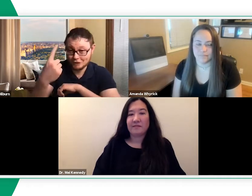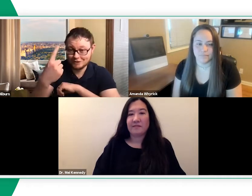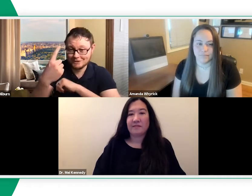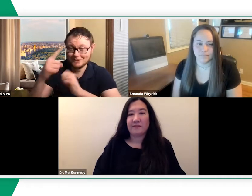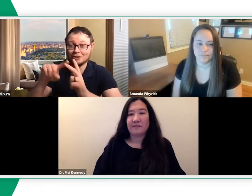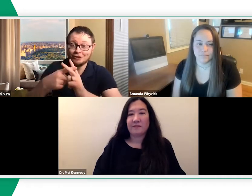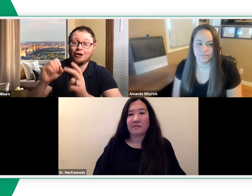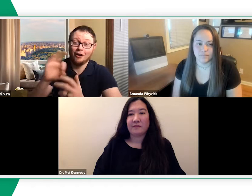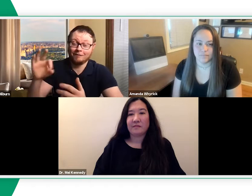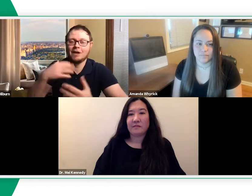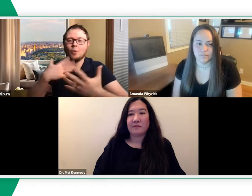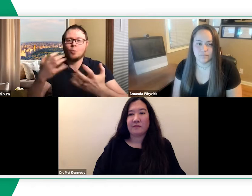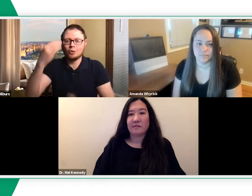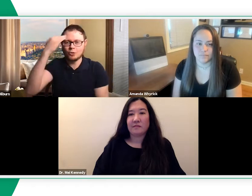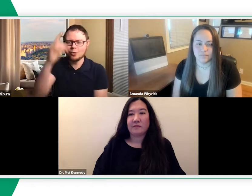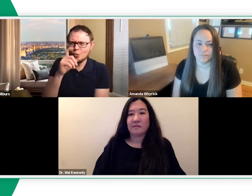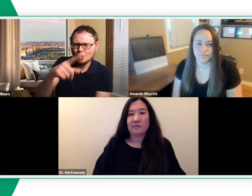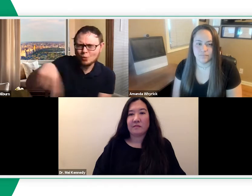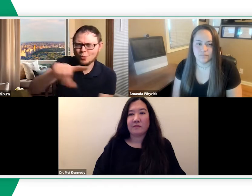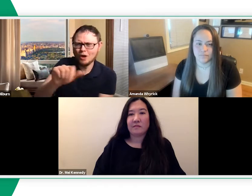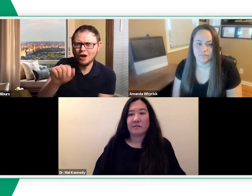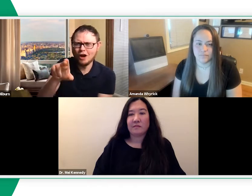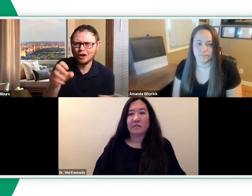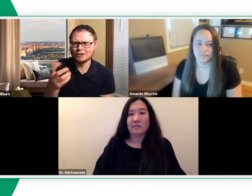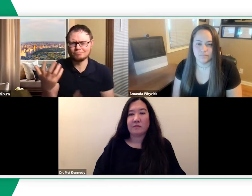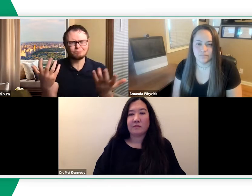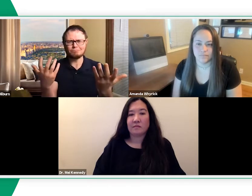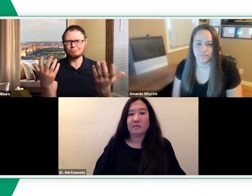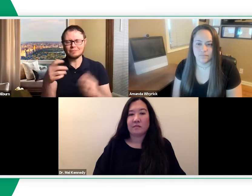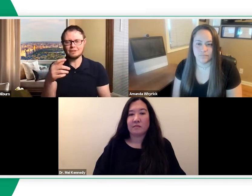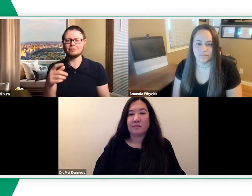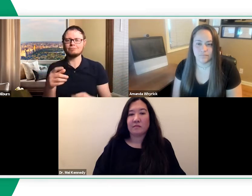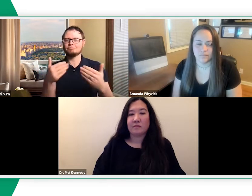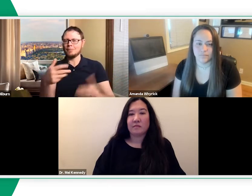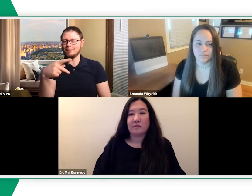use. To start off, I would like to know who you